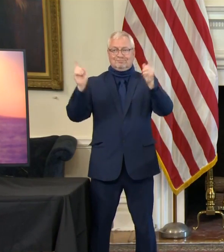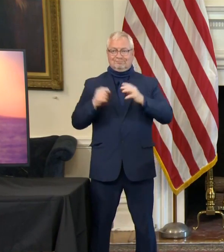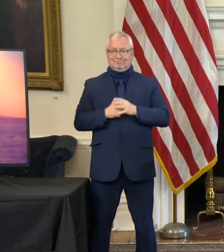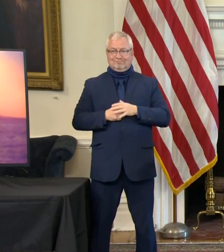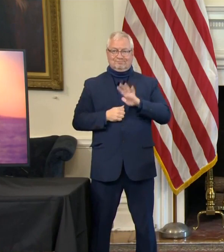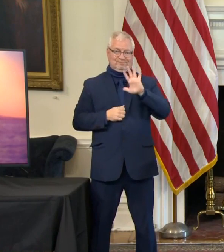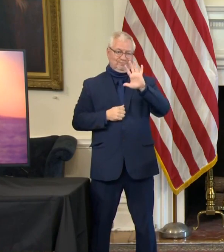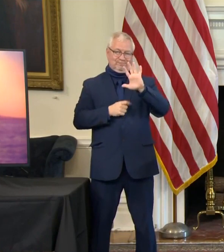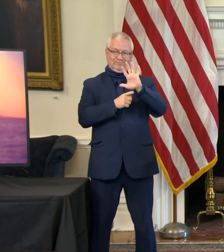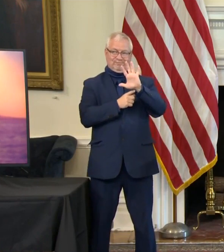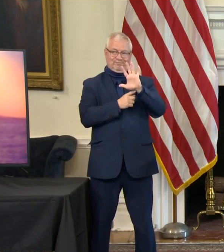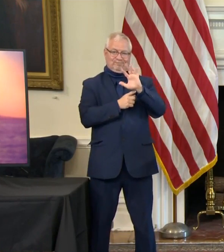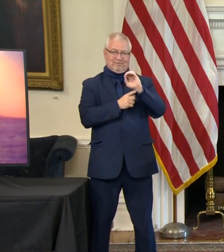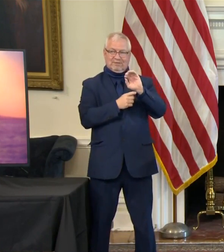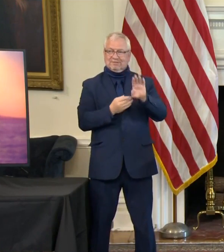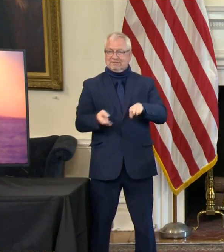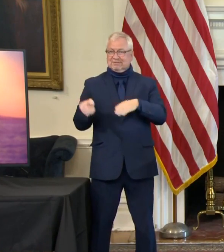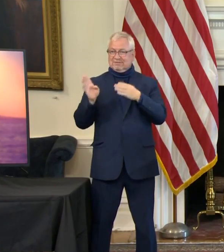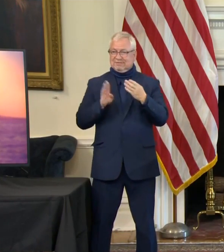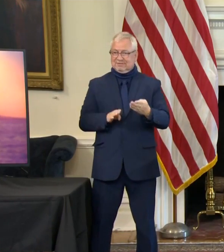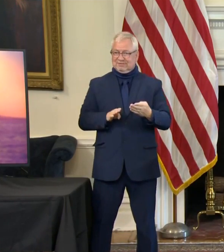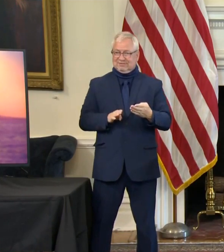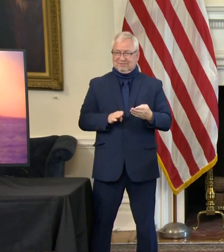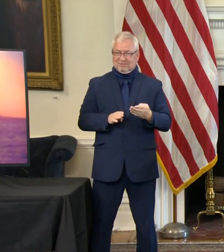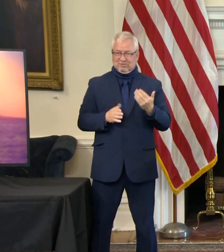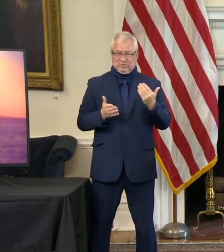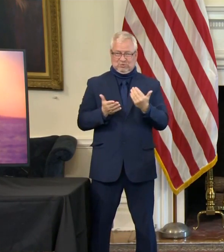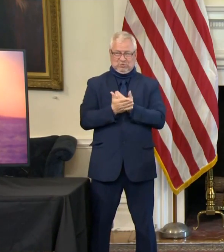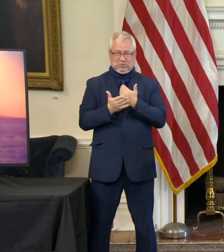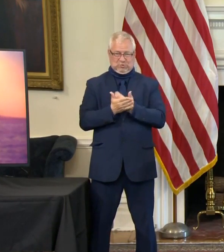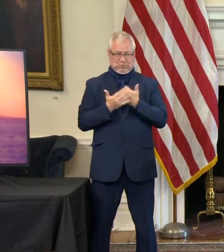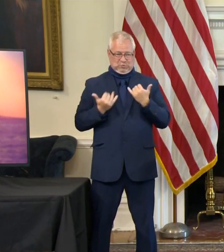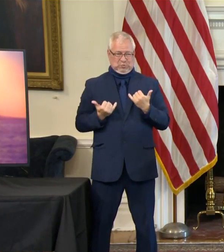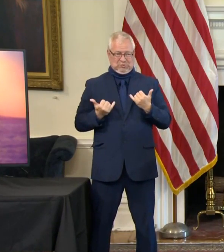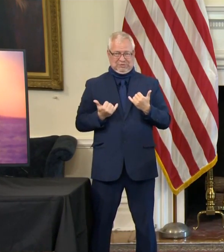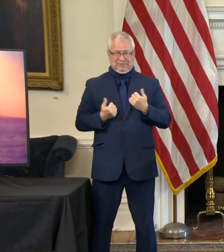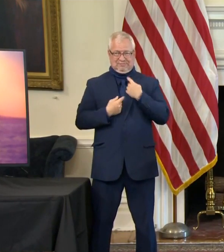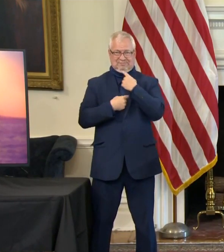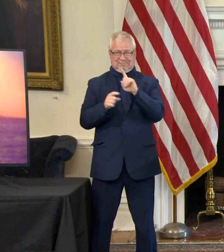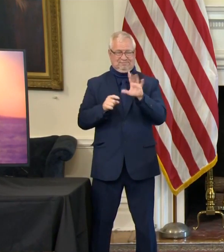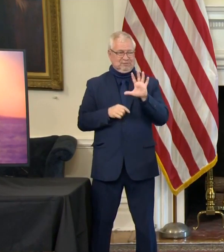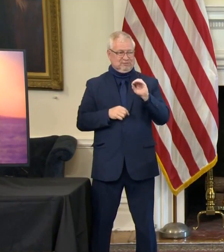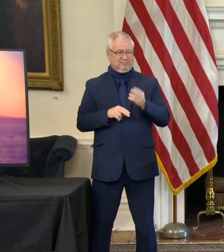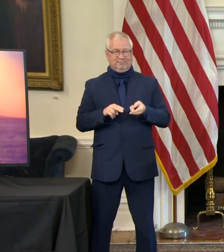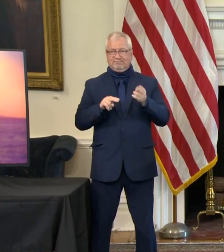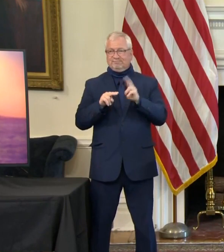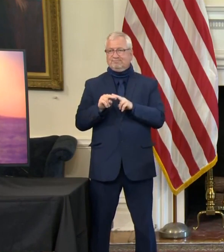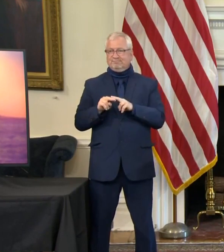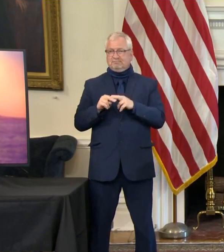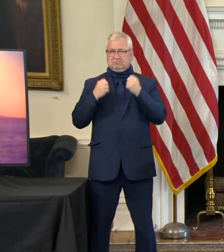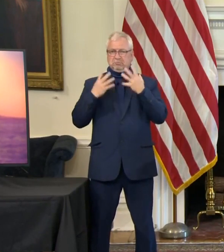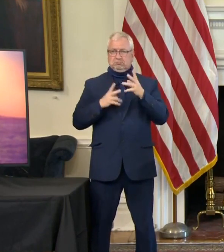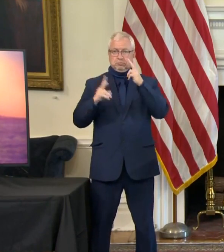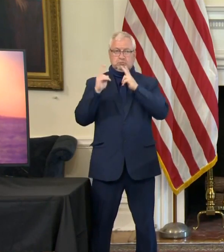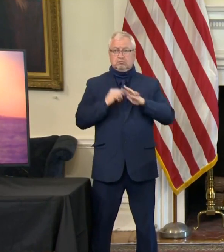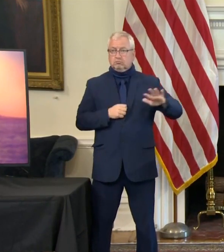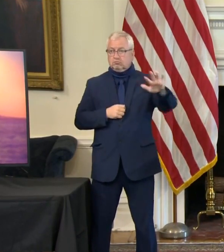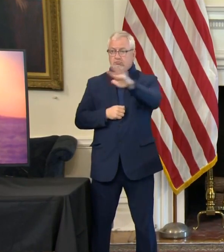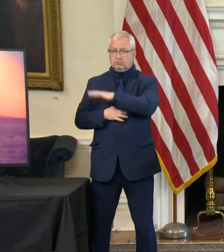50 NEW DEATHS ANNOUNCED TODAY. I CAN HEAR YOU. 50 NEW DEATHS ANNOUNCED TODAY.